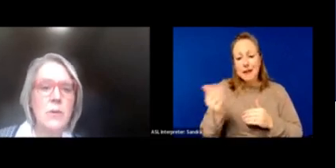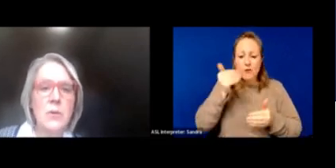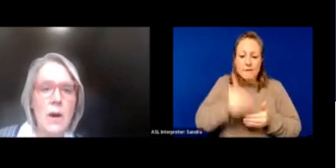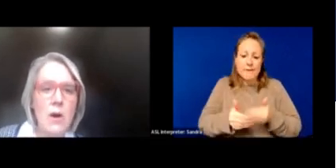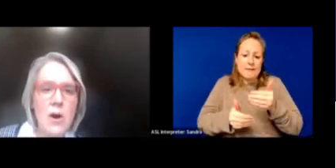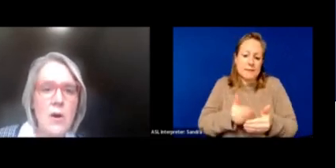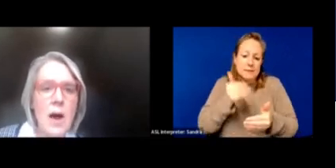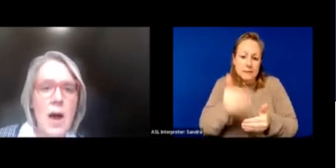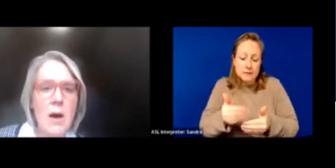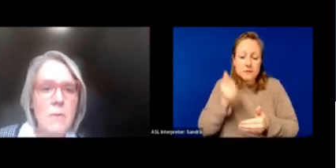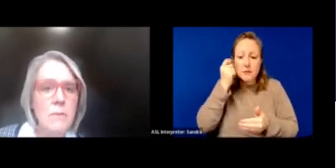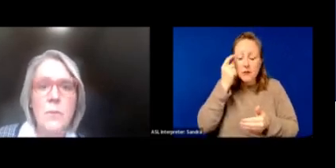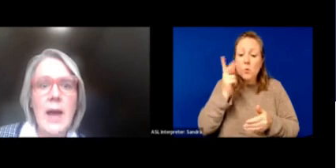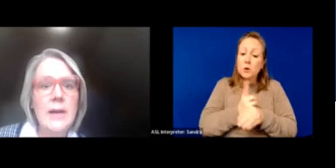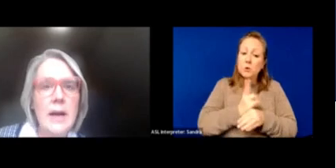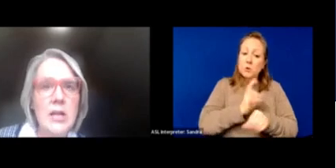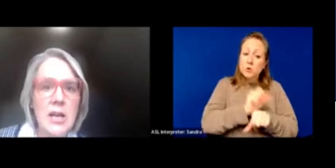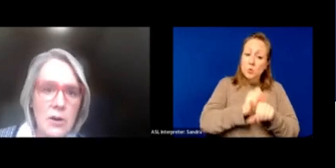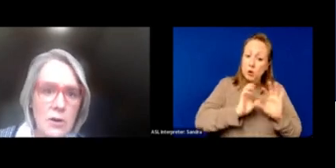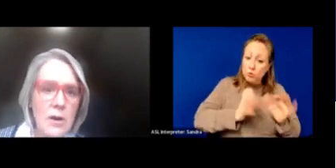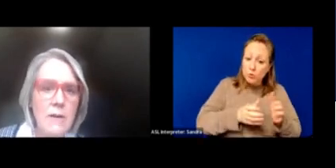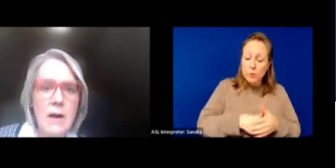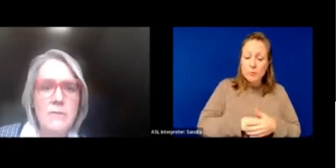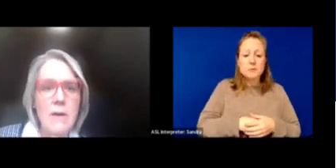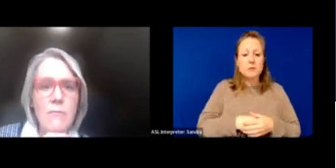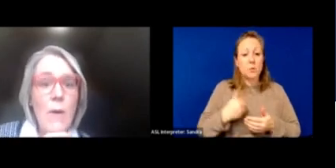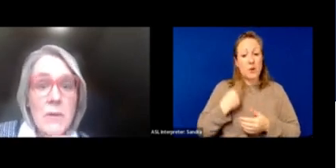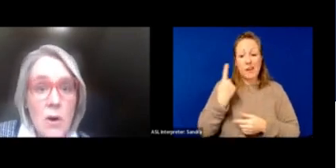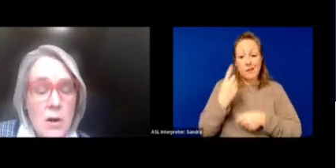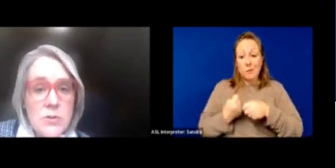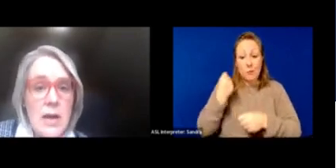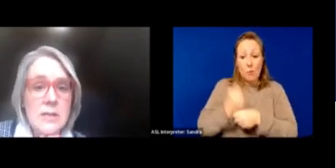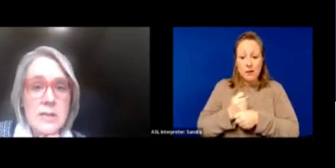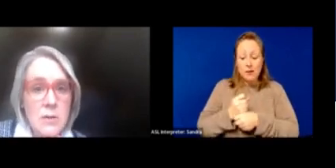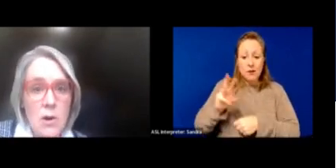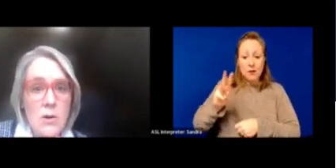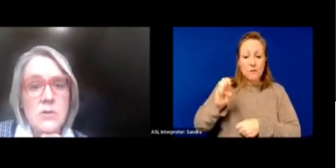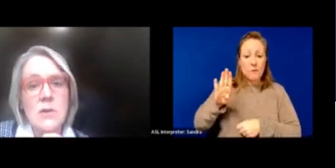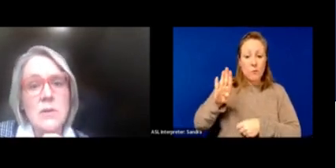through our we had a year of webinars and seminars that we